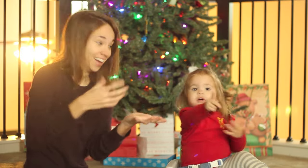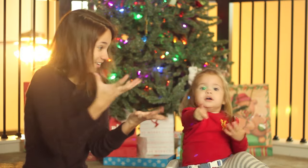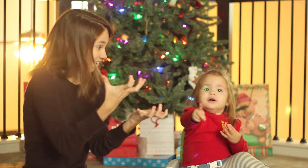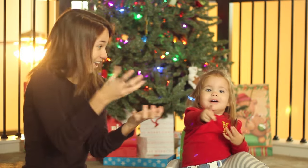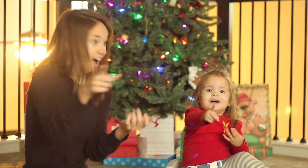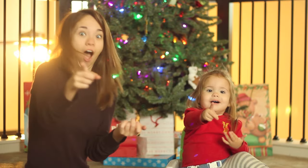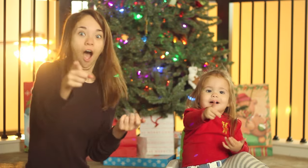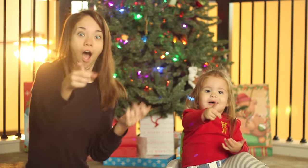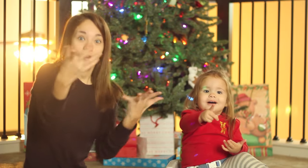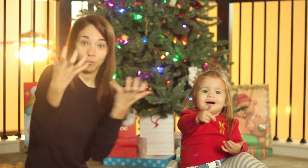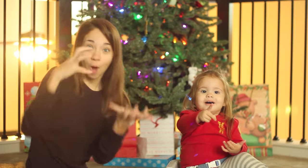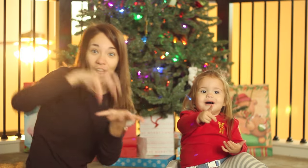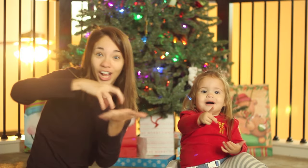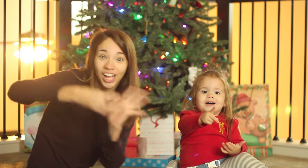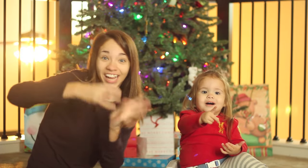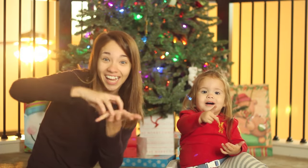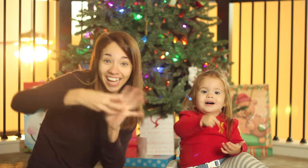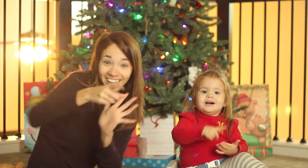Look! Oh, you! You want a cookie?